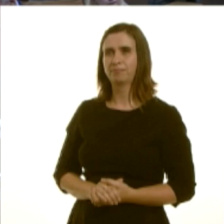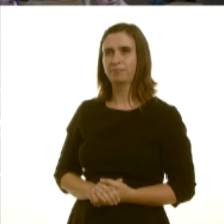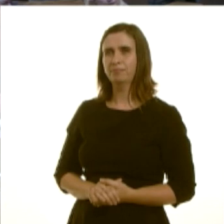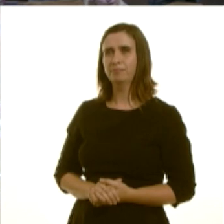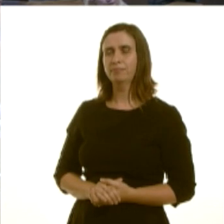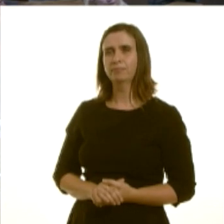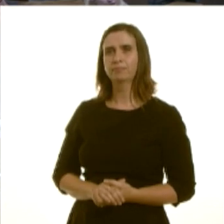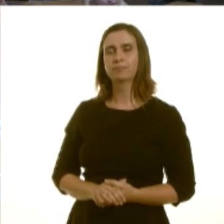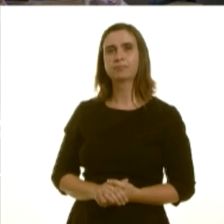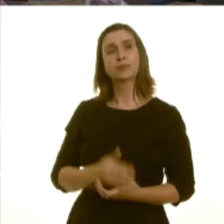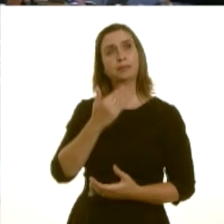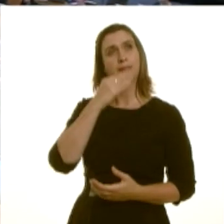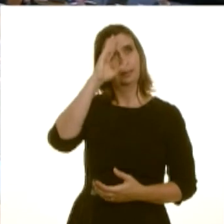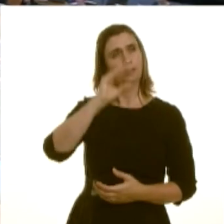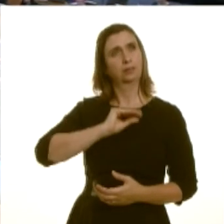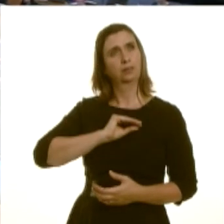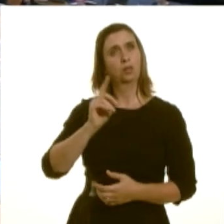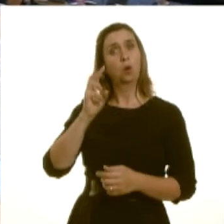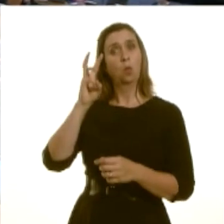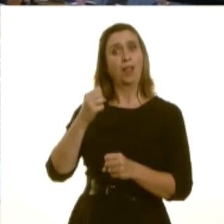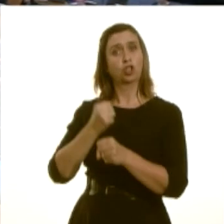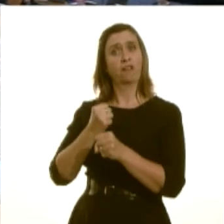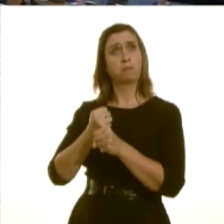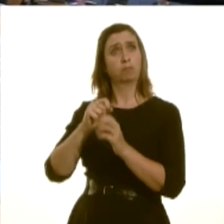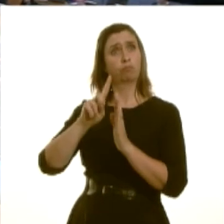roi'r wybodaeth ddiweddaraf am fentrau Llywodraeth Cymru i alluogi pobl ifanc i fwynhau amgylcheddau